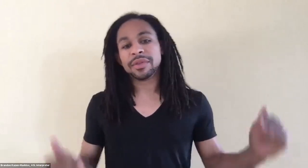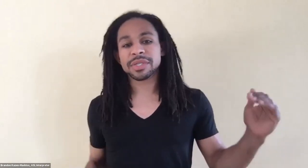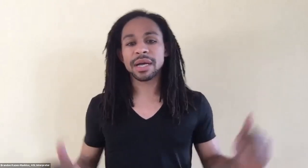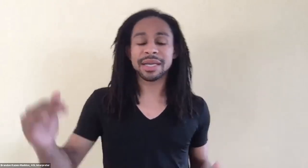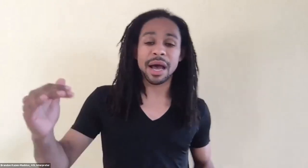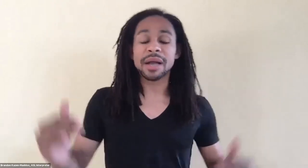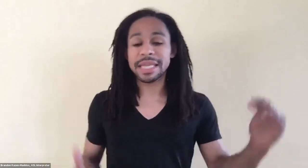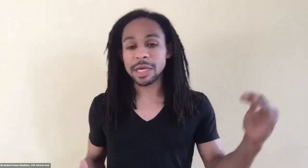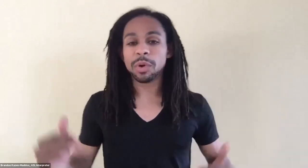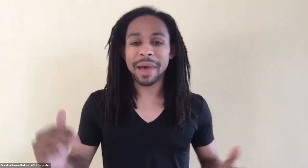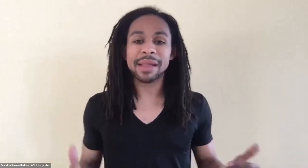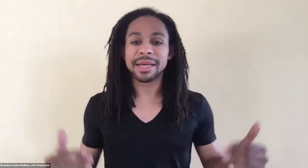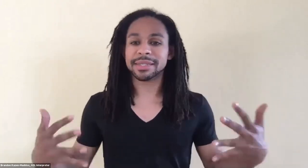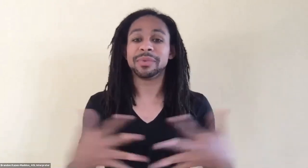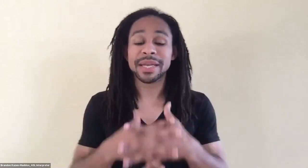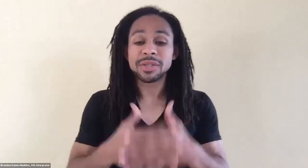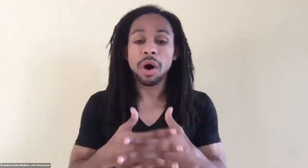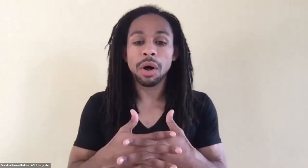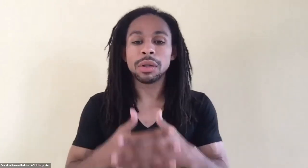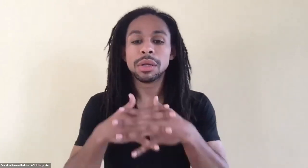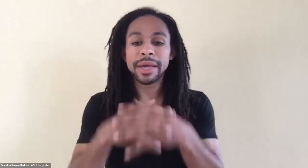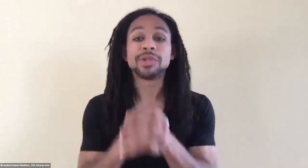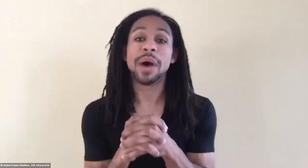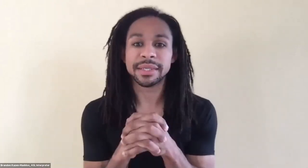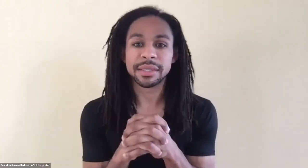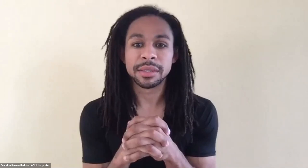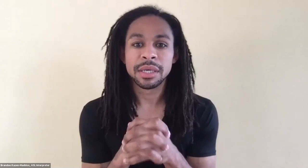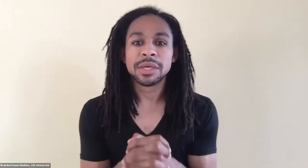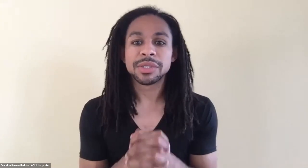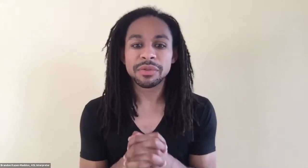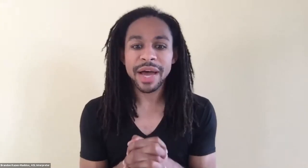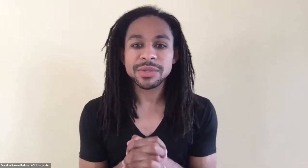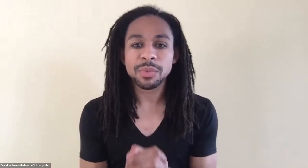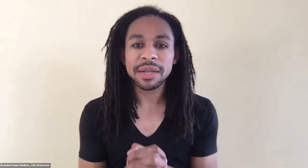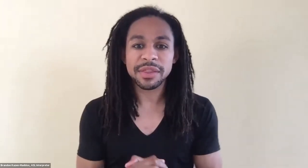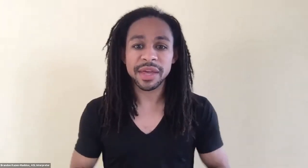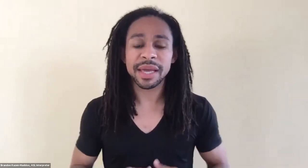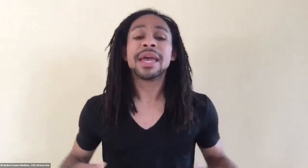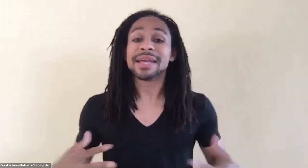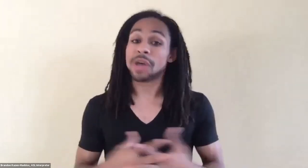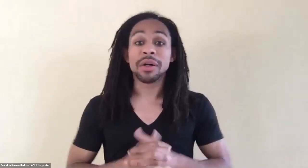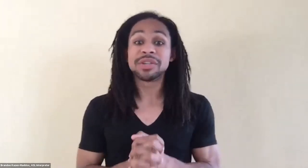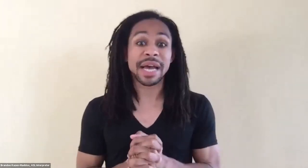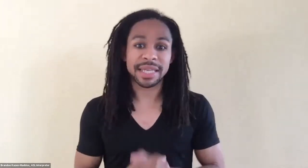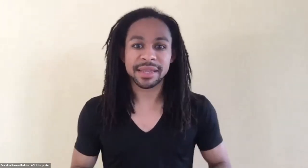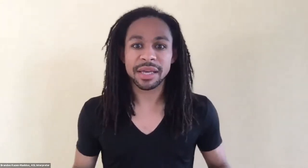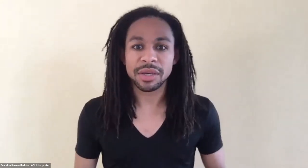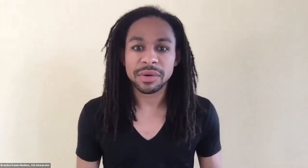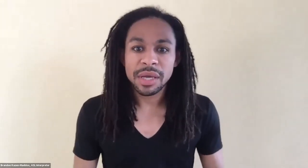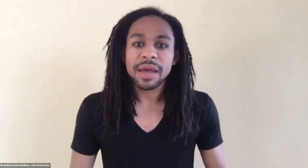there's not an unequal balance, it is all intertwined. So that's one thing it's, all intersecting, thank you.